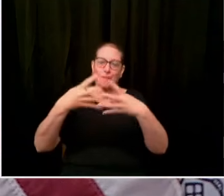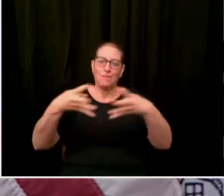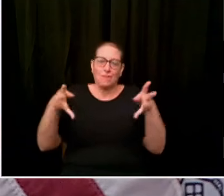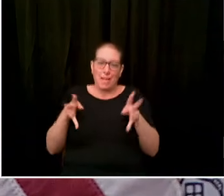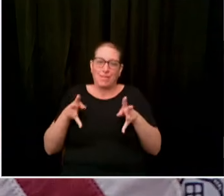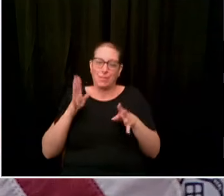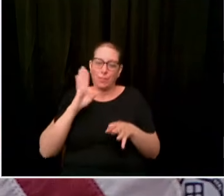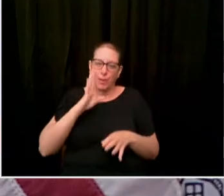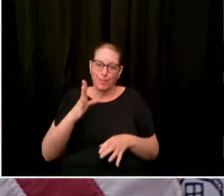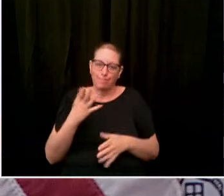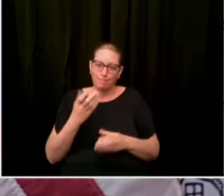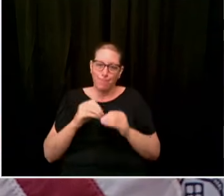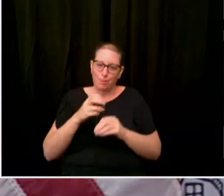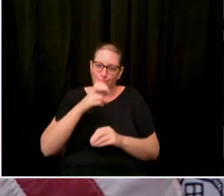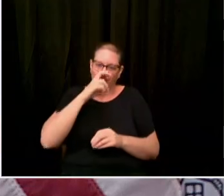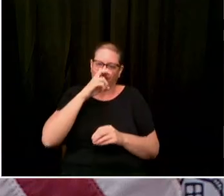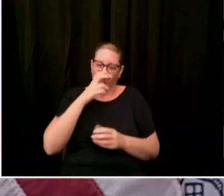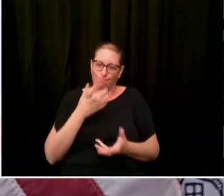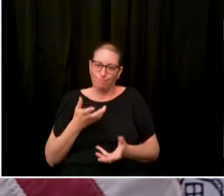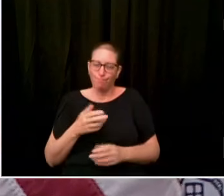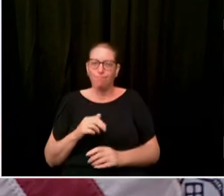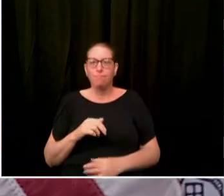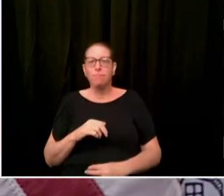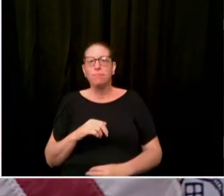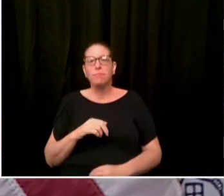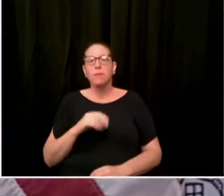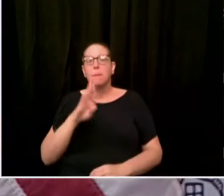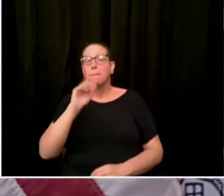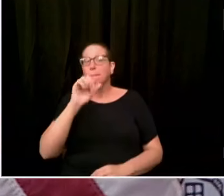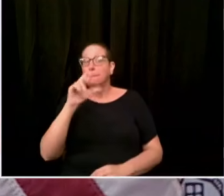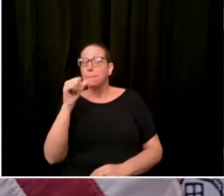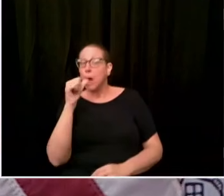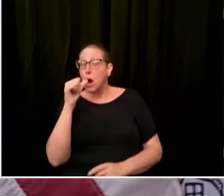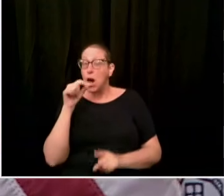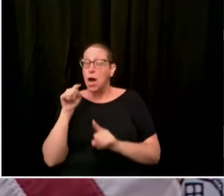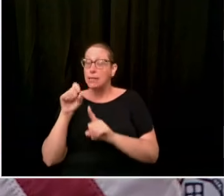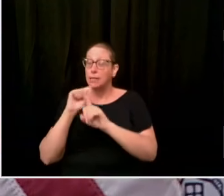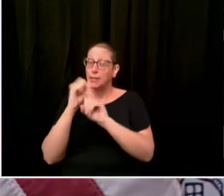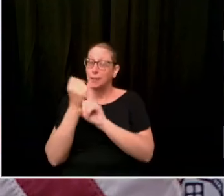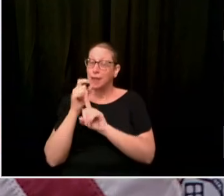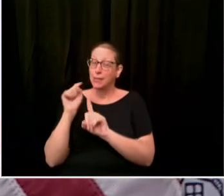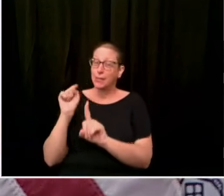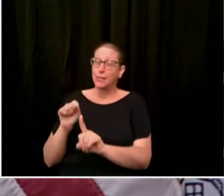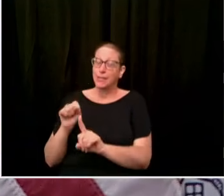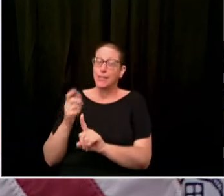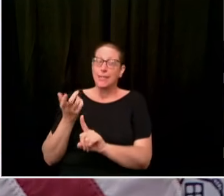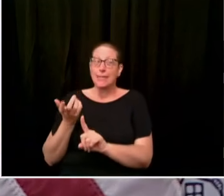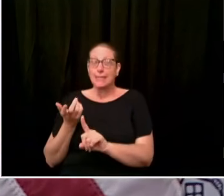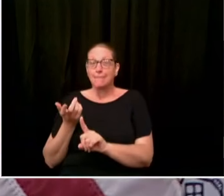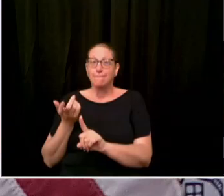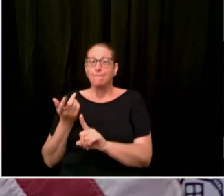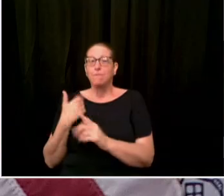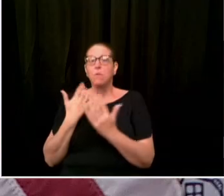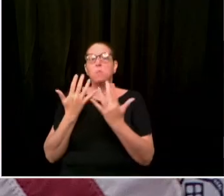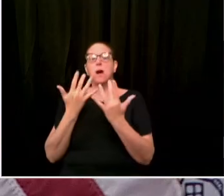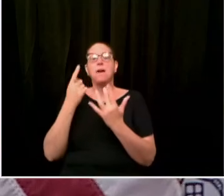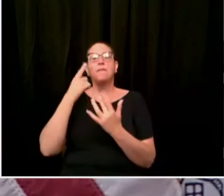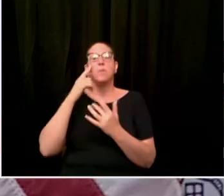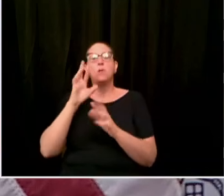THE REPORTS I GOT ABOUT BEACHES YESTERDAY WAS OVERWHELMINGLY THERE WAS COMPLIANCE AND TT ENFORCEMENT WAS HONORED.